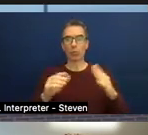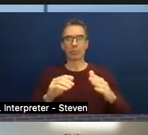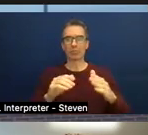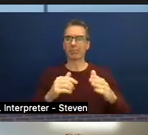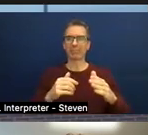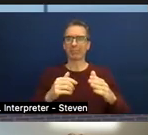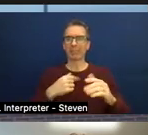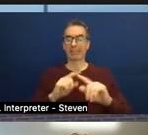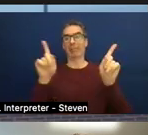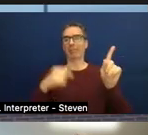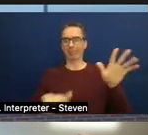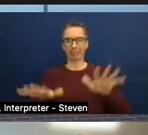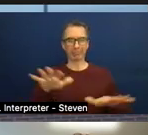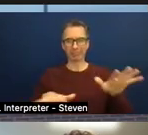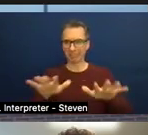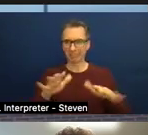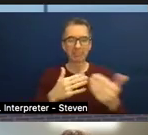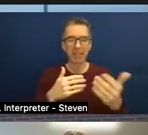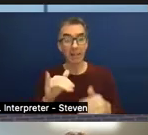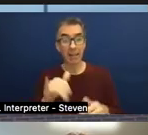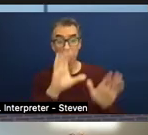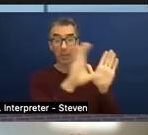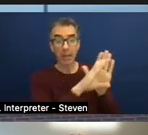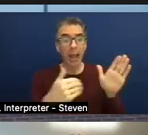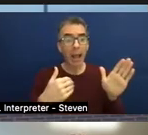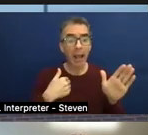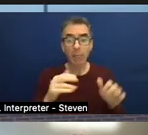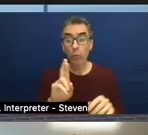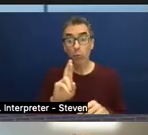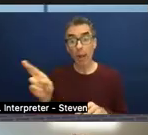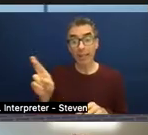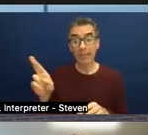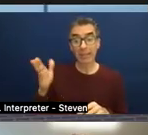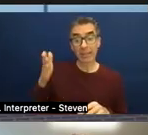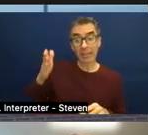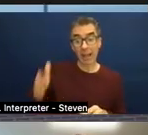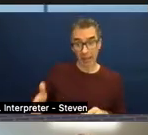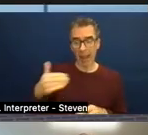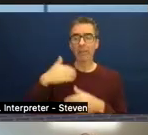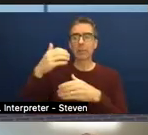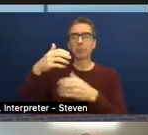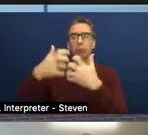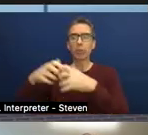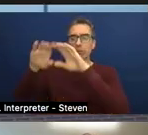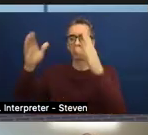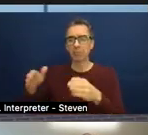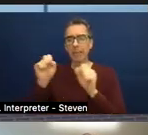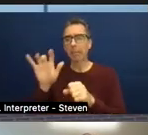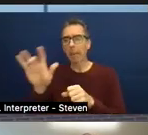But you can see in the picture the ticket vending machine on the right-hand side of the platform as well as the wave finding